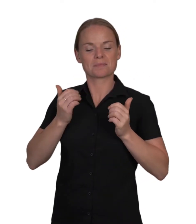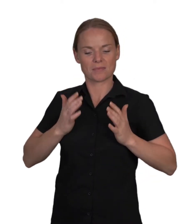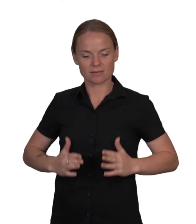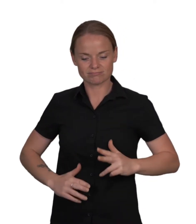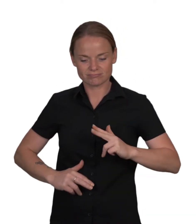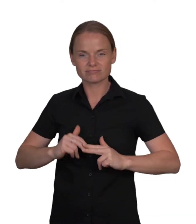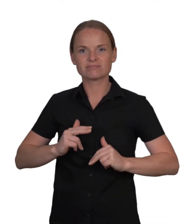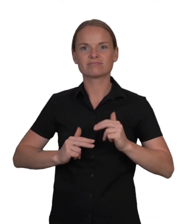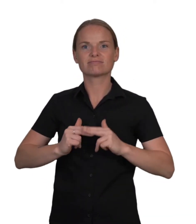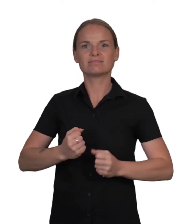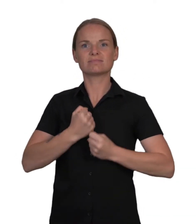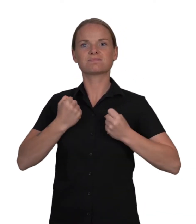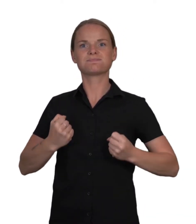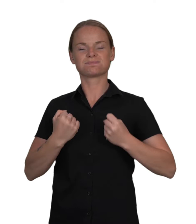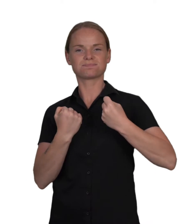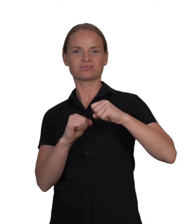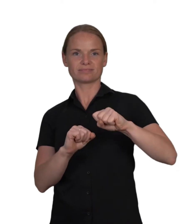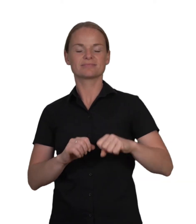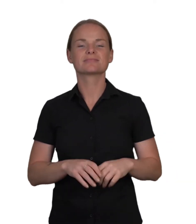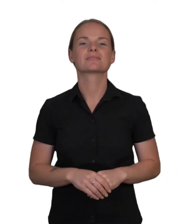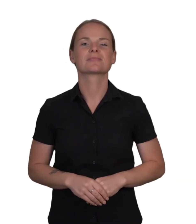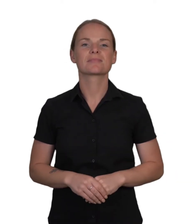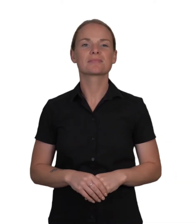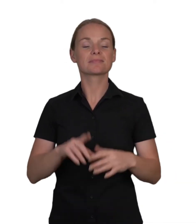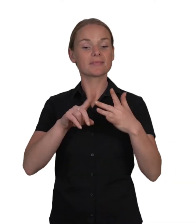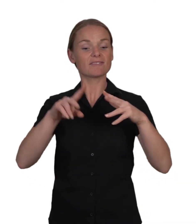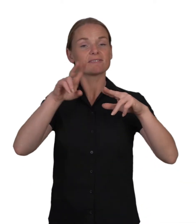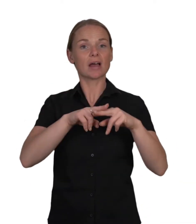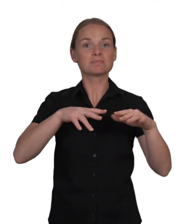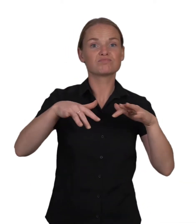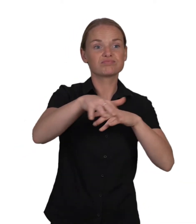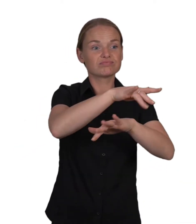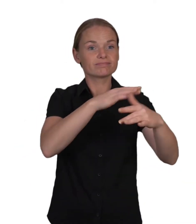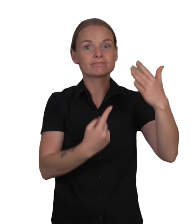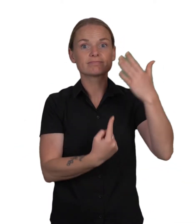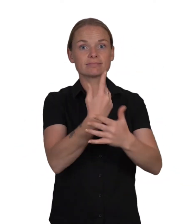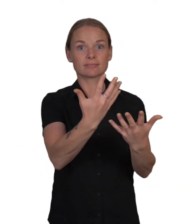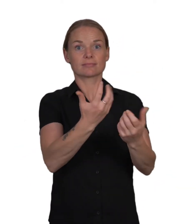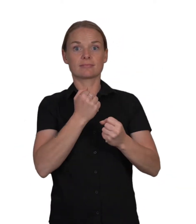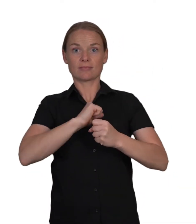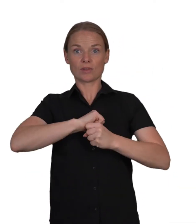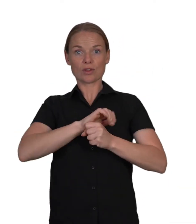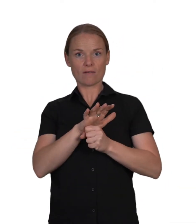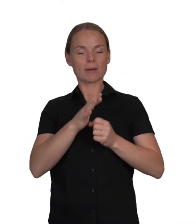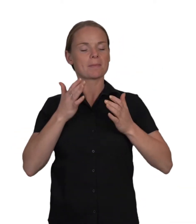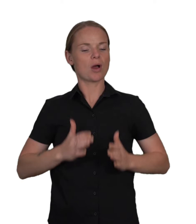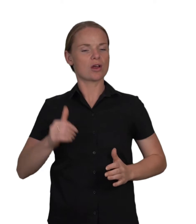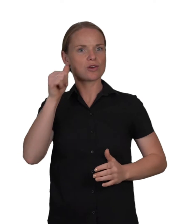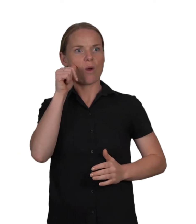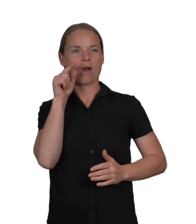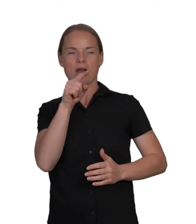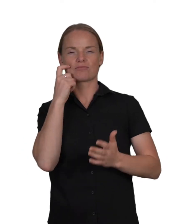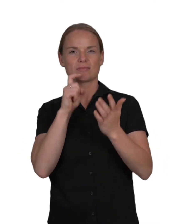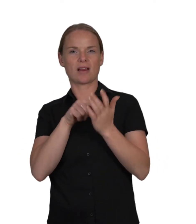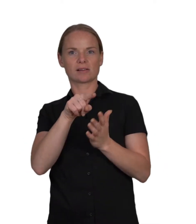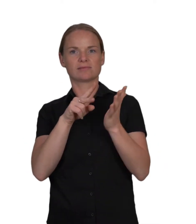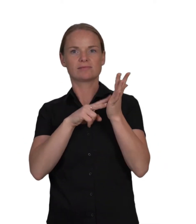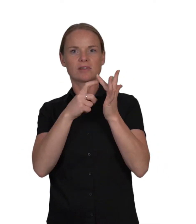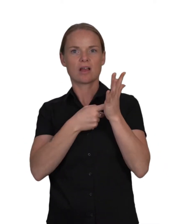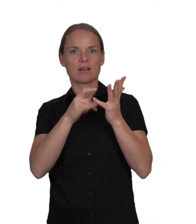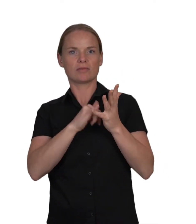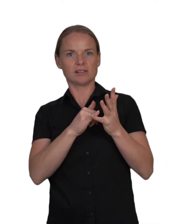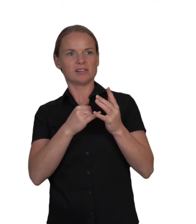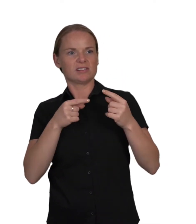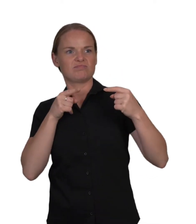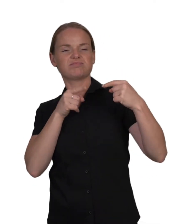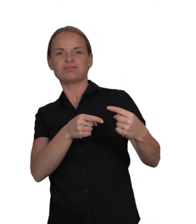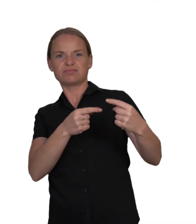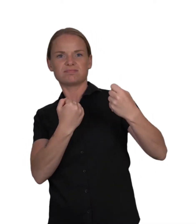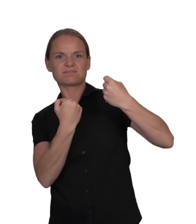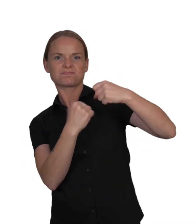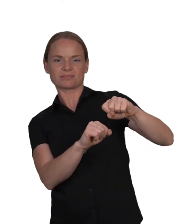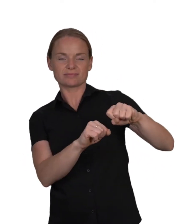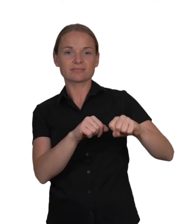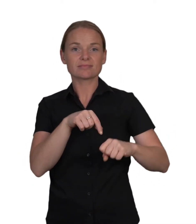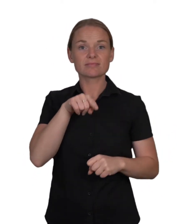Your immune system will then learn to recognise and fight against the SARS-CoV-2 virus, which causes COVID-19.